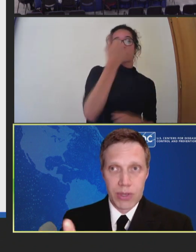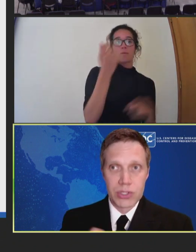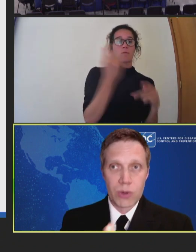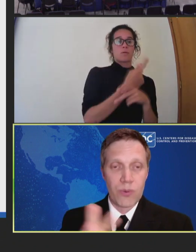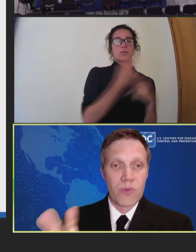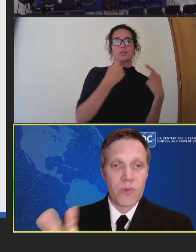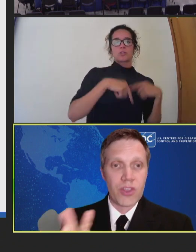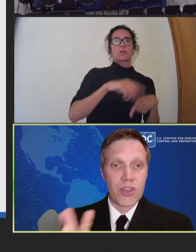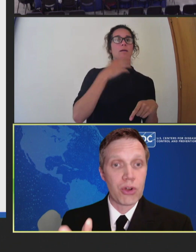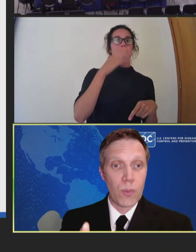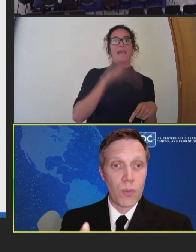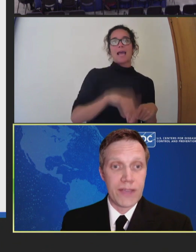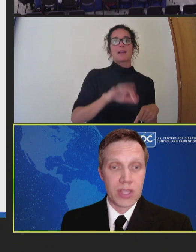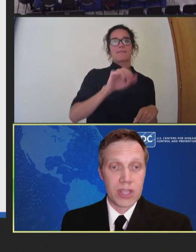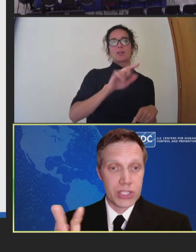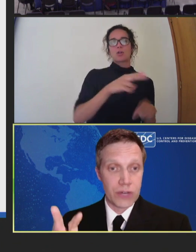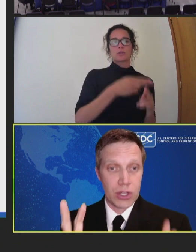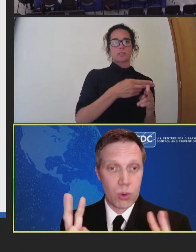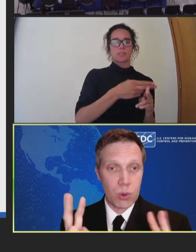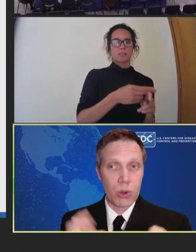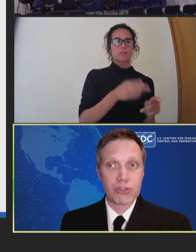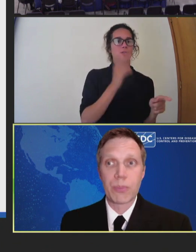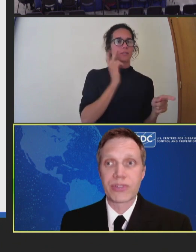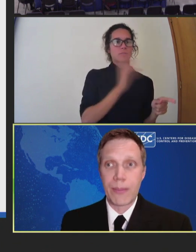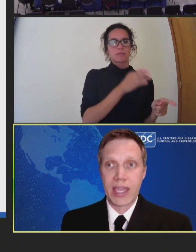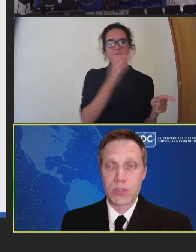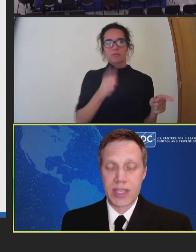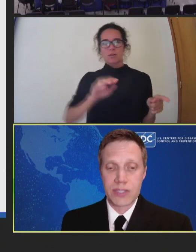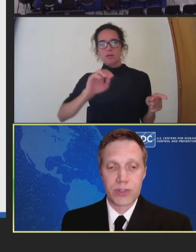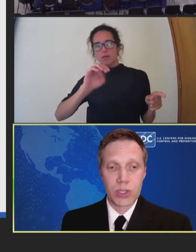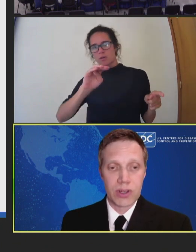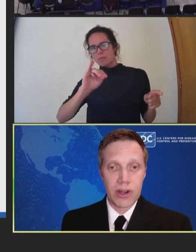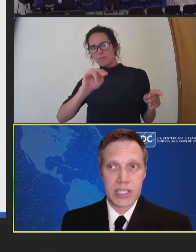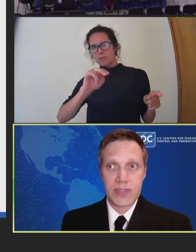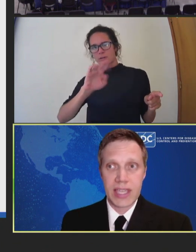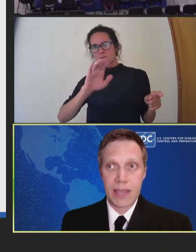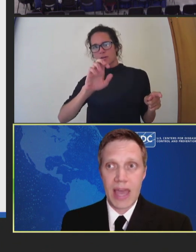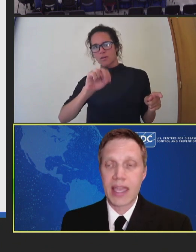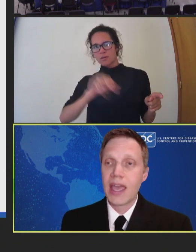sort of the Omicron wave in the first year of the "tripledemic" as we -- as flu and RSV came back.